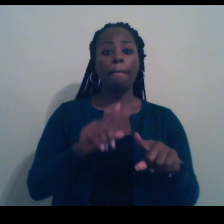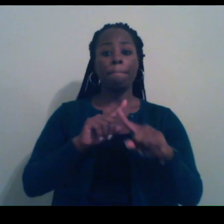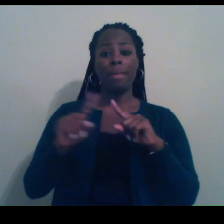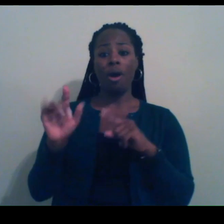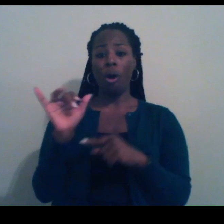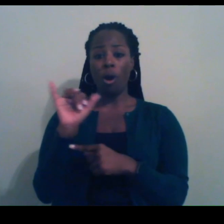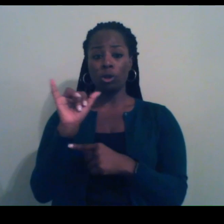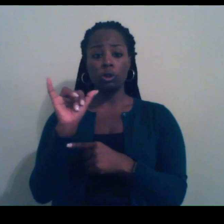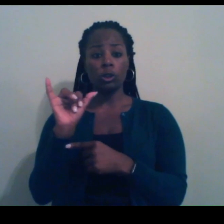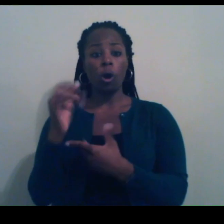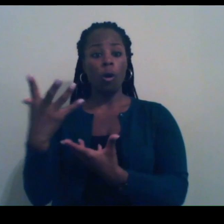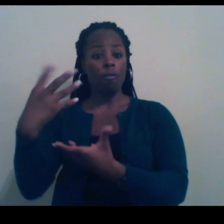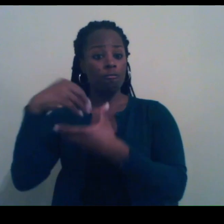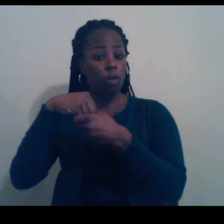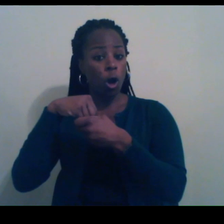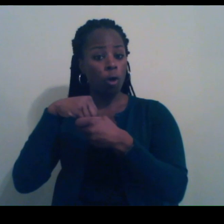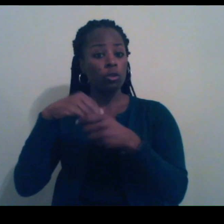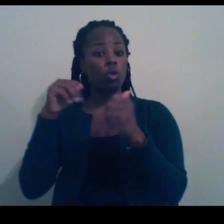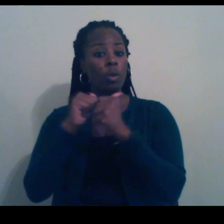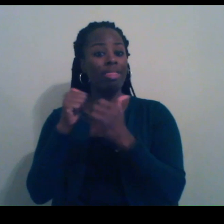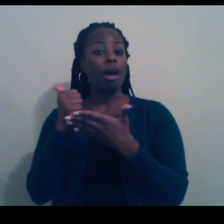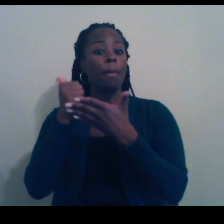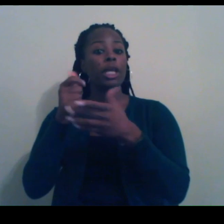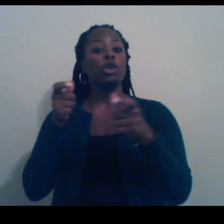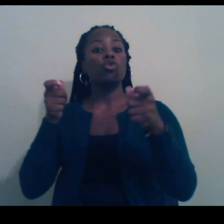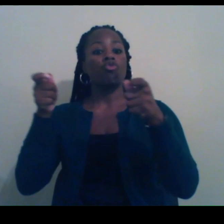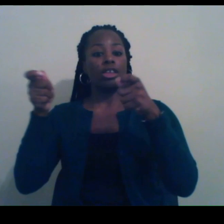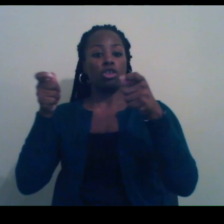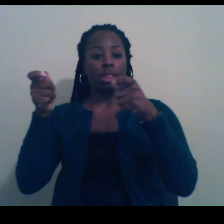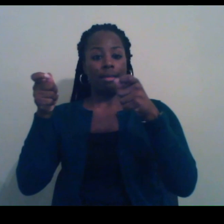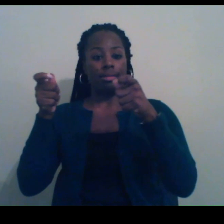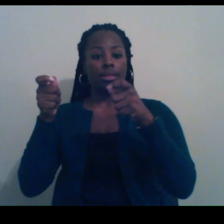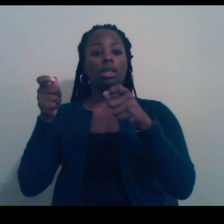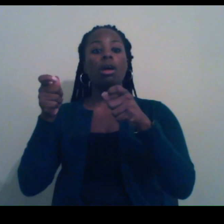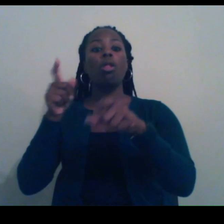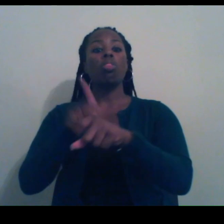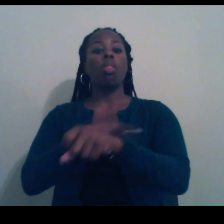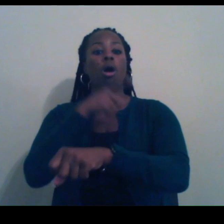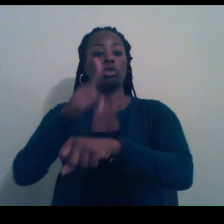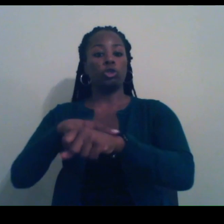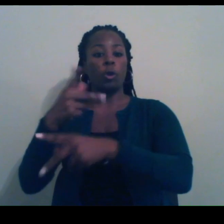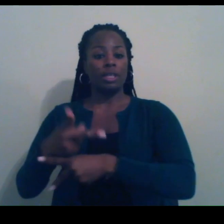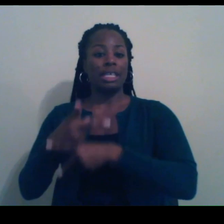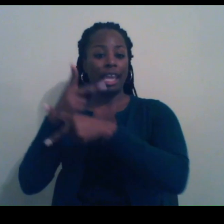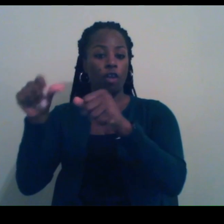may not know of in regulating long-term care facilities such as nursing homes